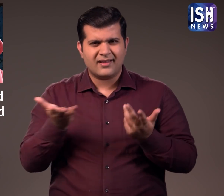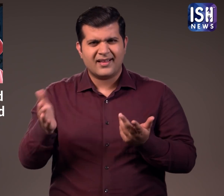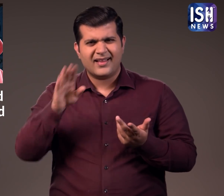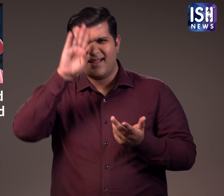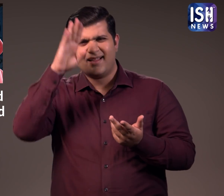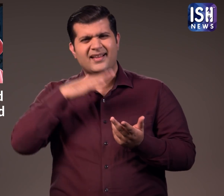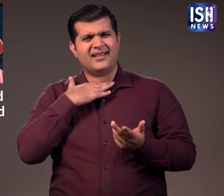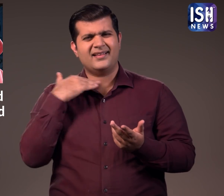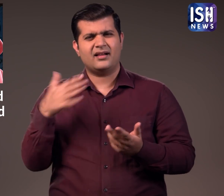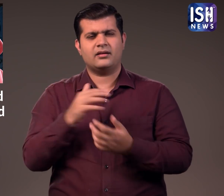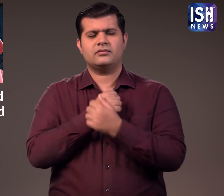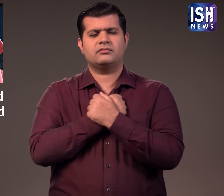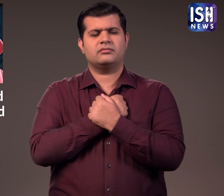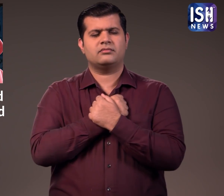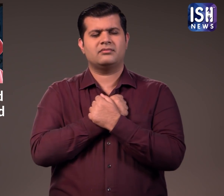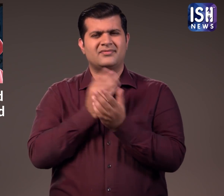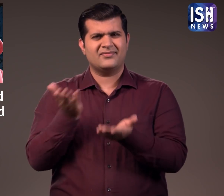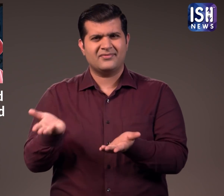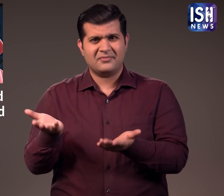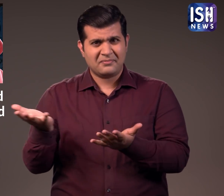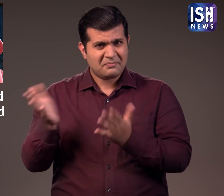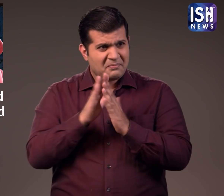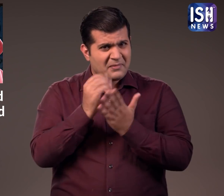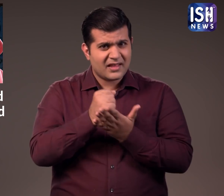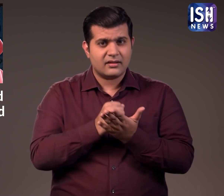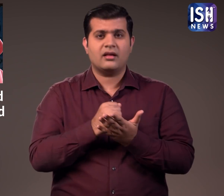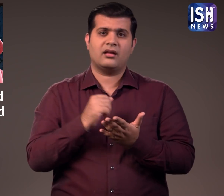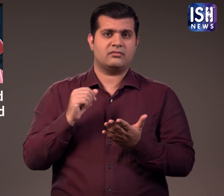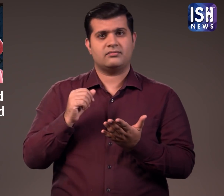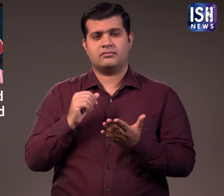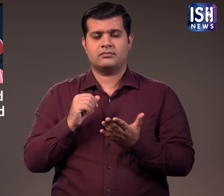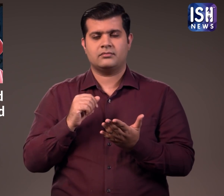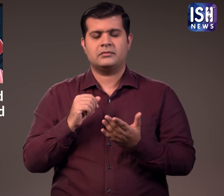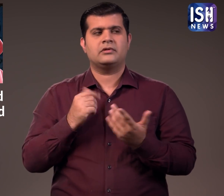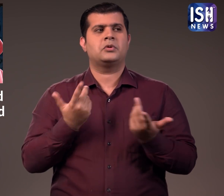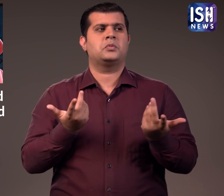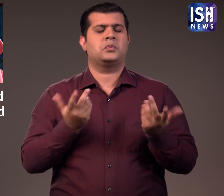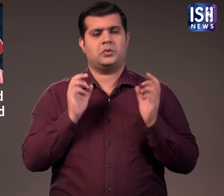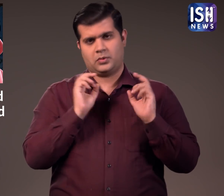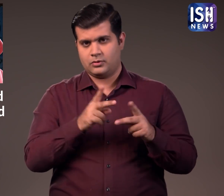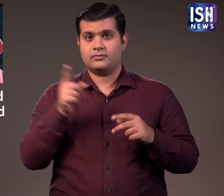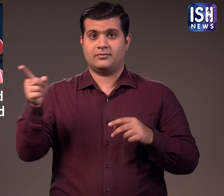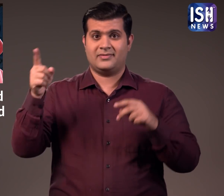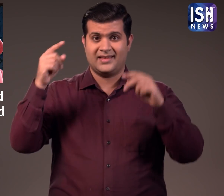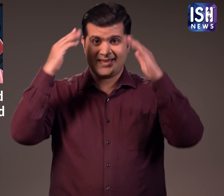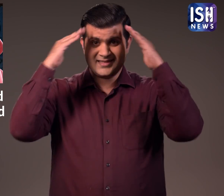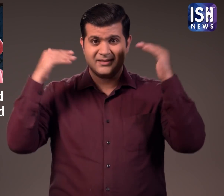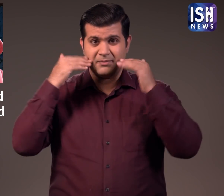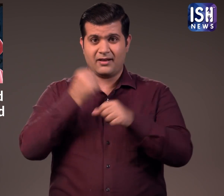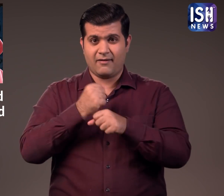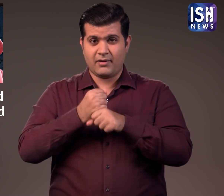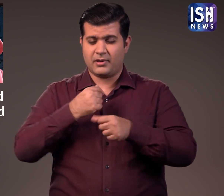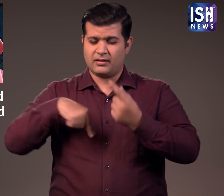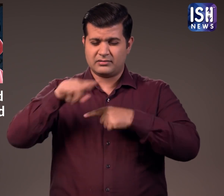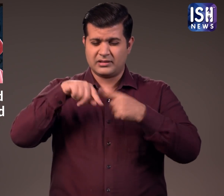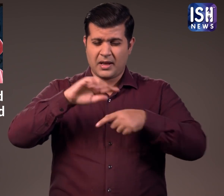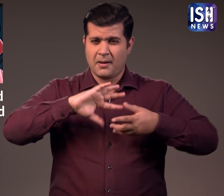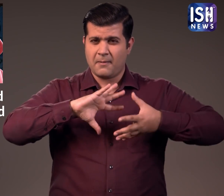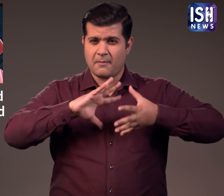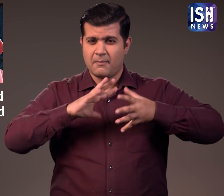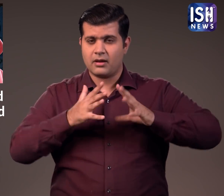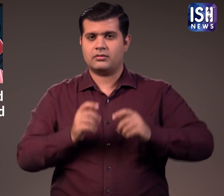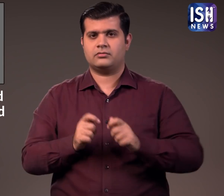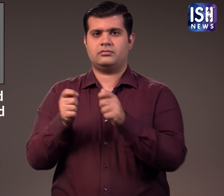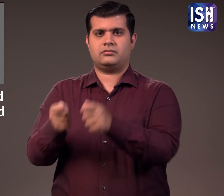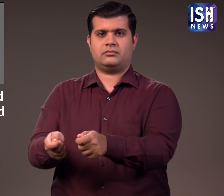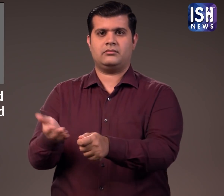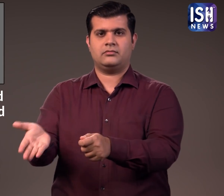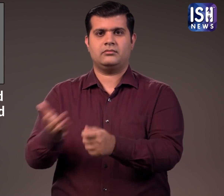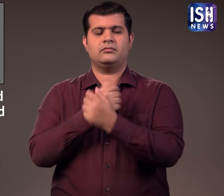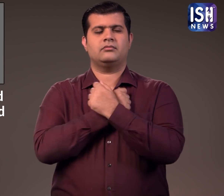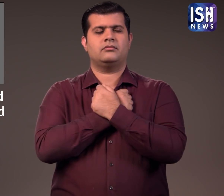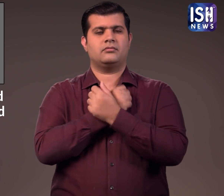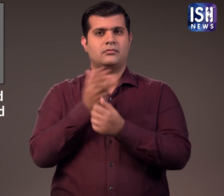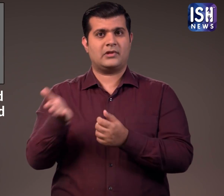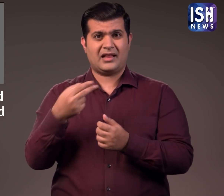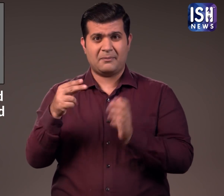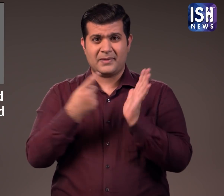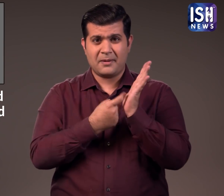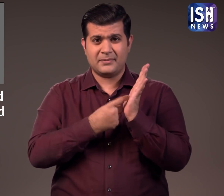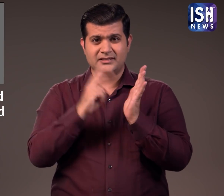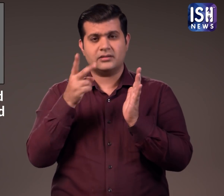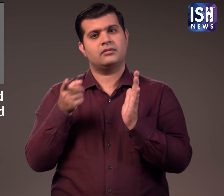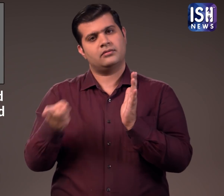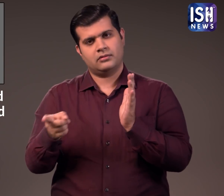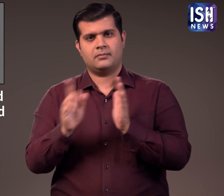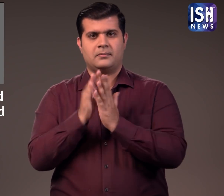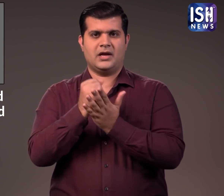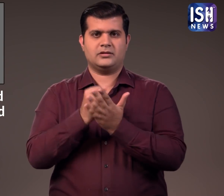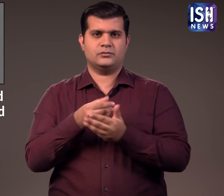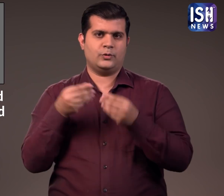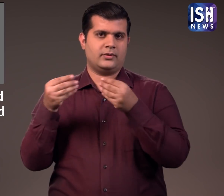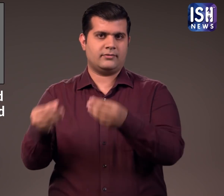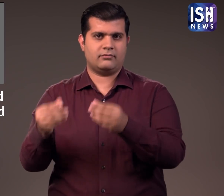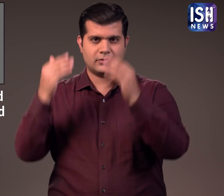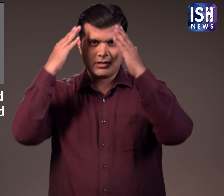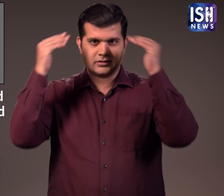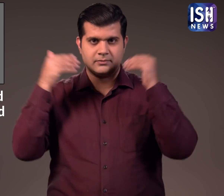Even though he was dead king, they had to make one. So the government made a passport for Ramses II.